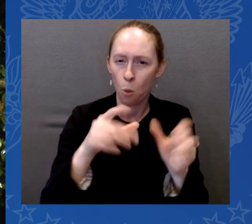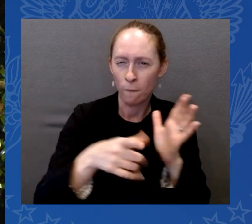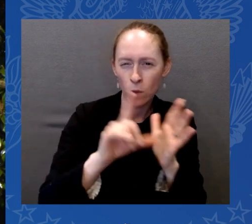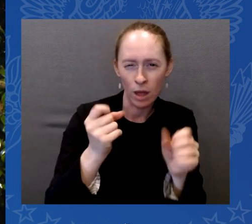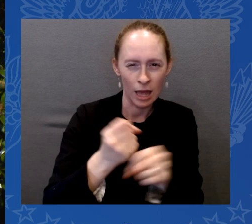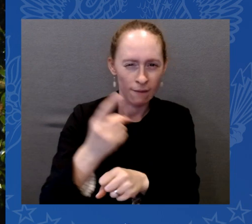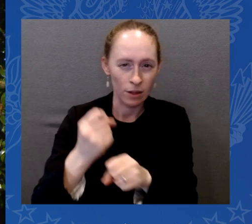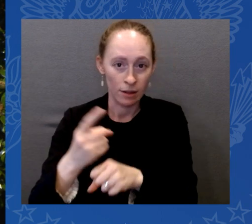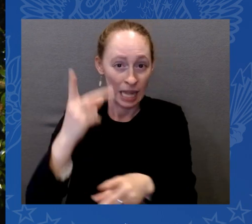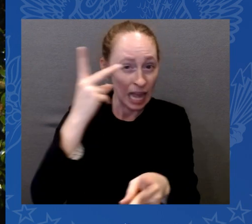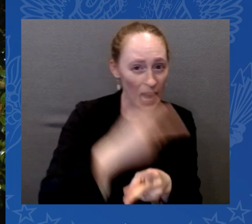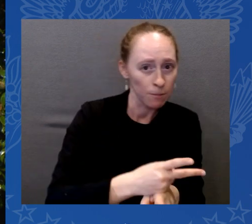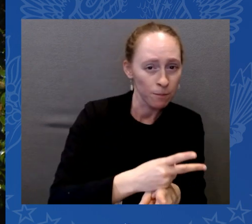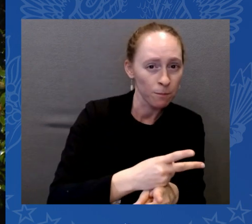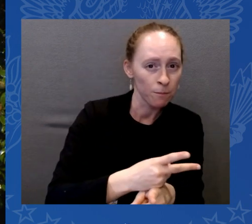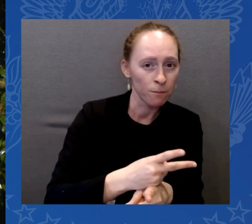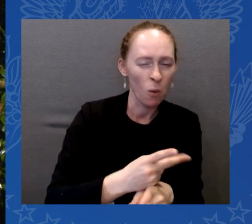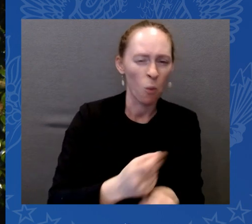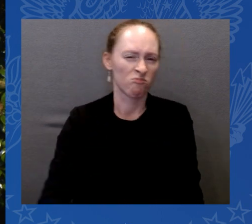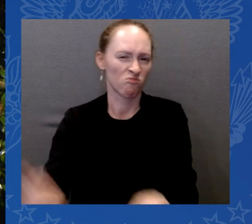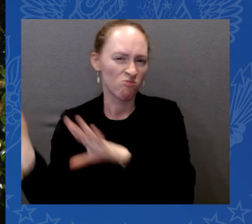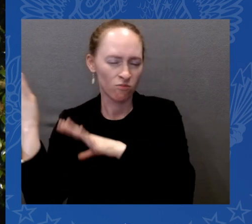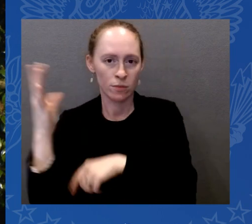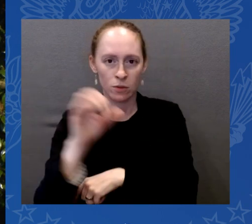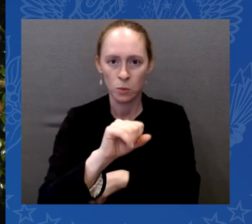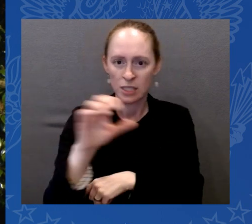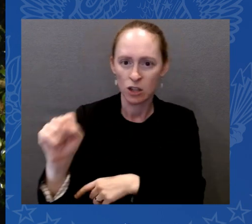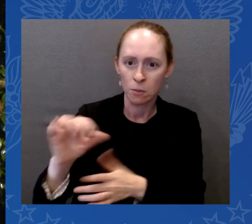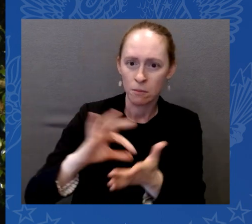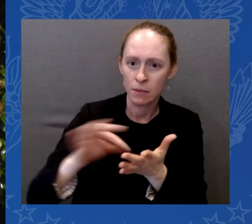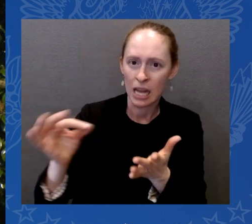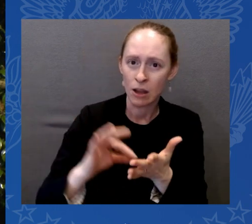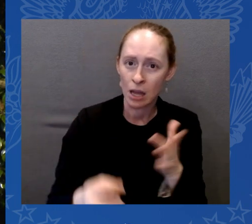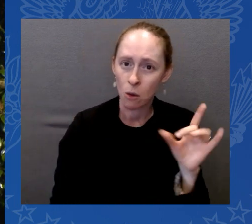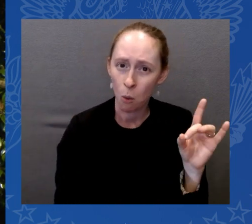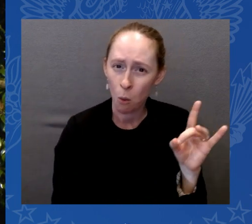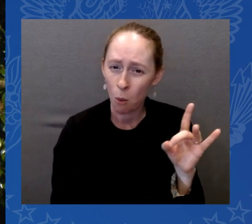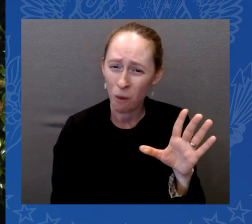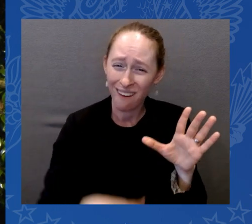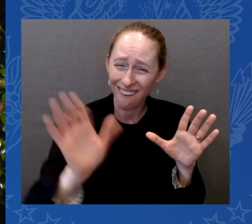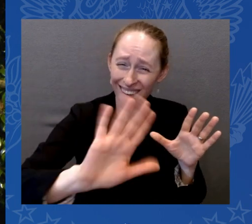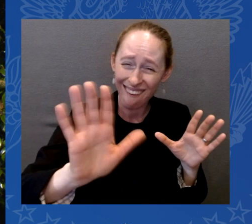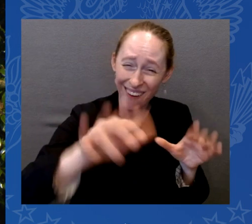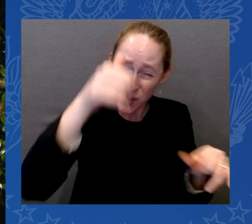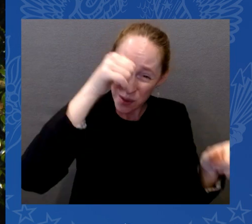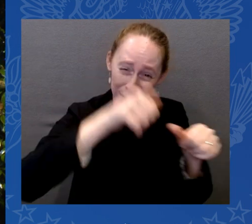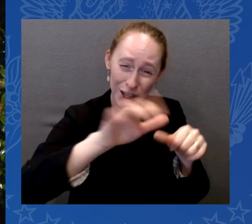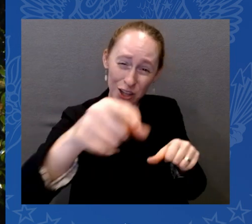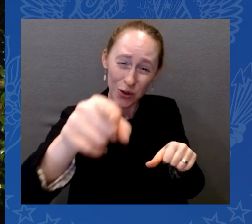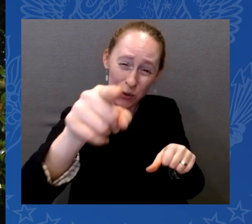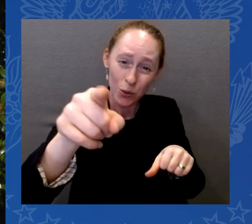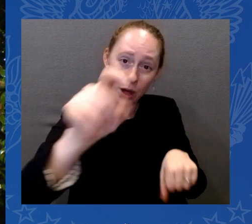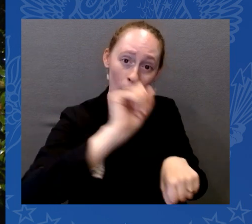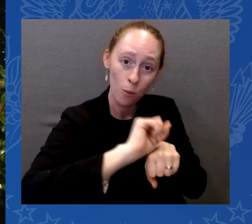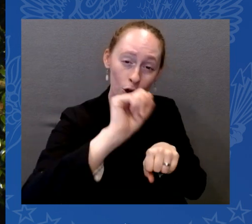Let me remind you all again: You paid for Social Security. You paid for Medicare. It's taken out of every single one of your paychecks.